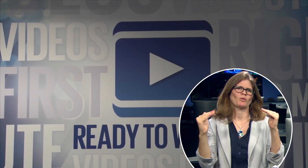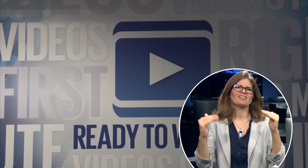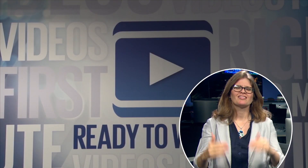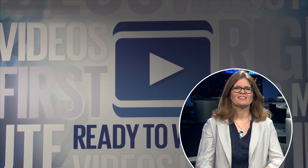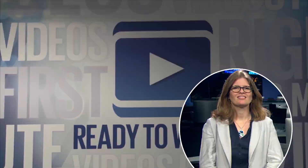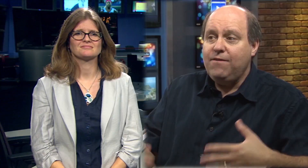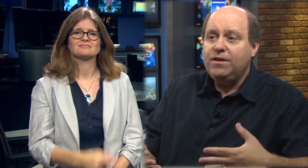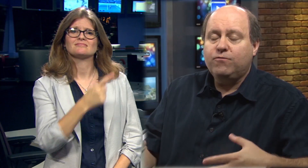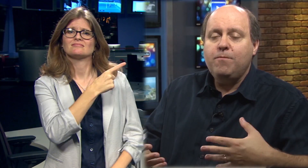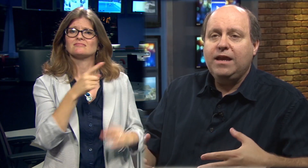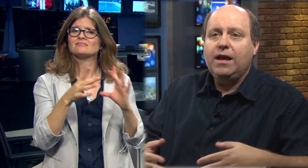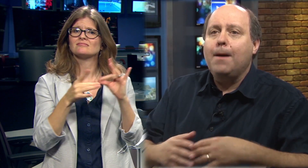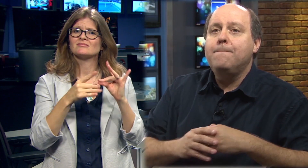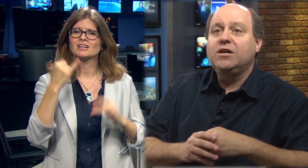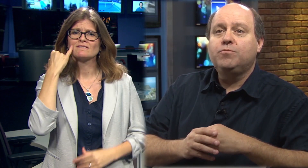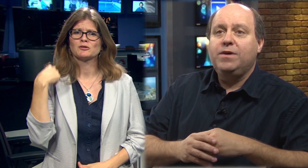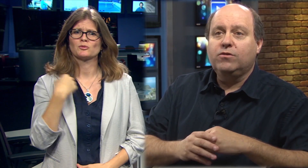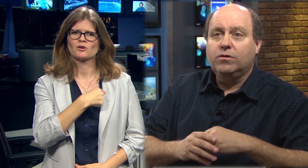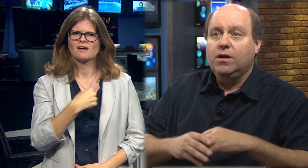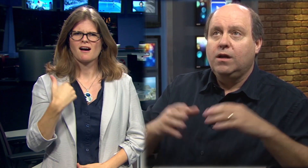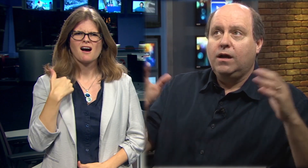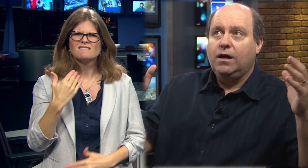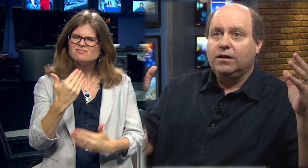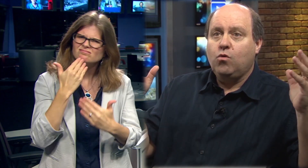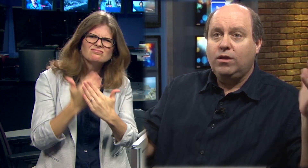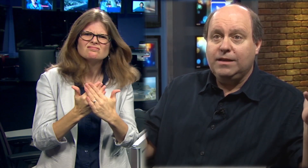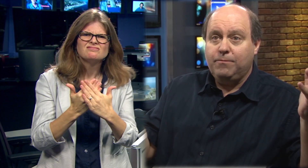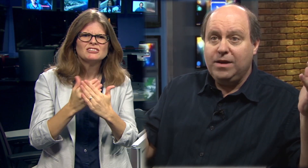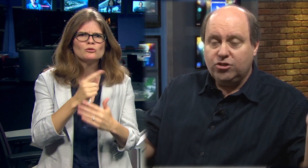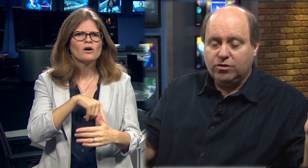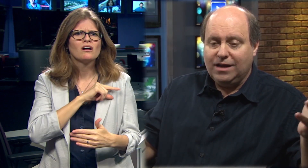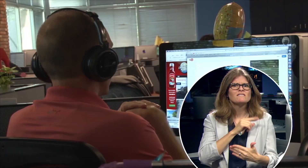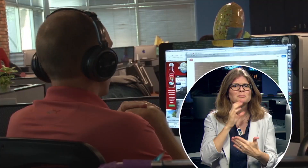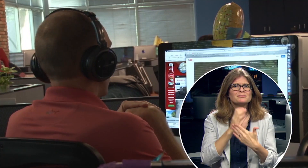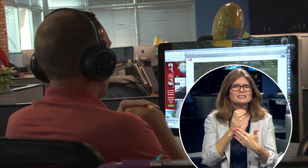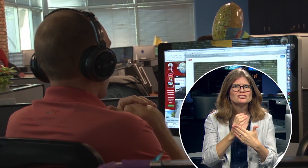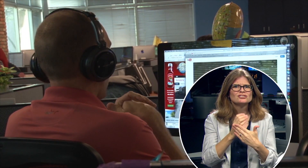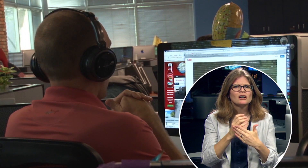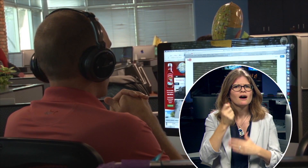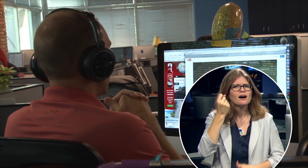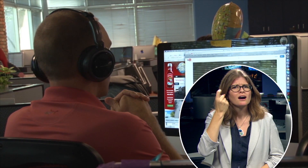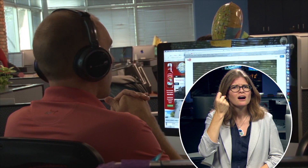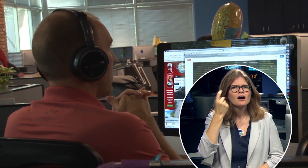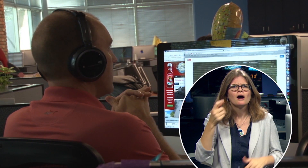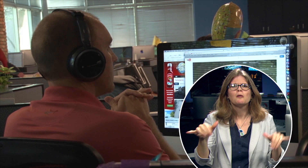Miller: “Even if we are making a much better quality picture; if it doesn’t get to you the way